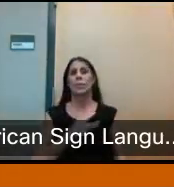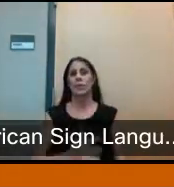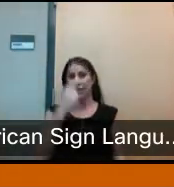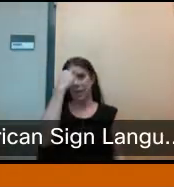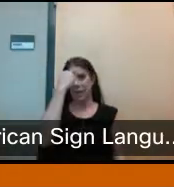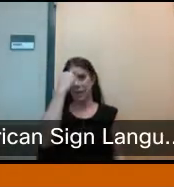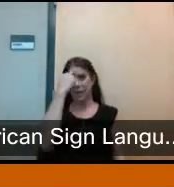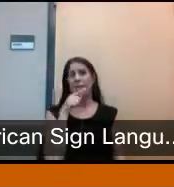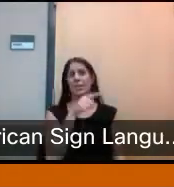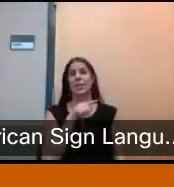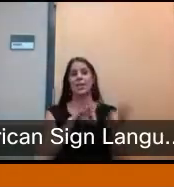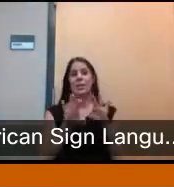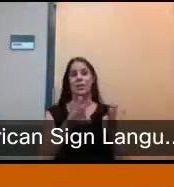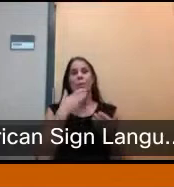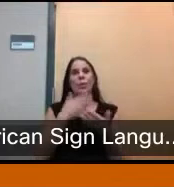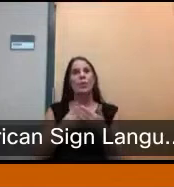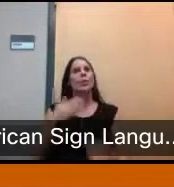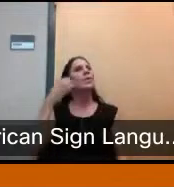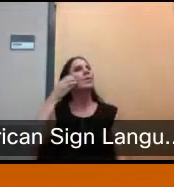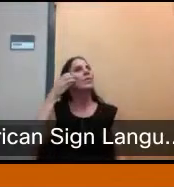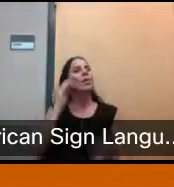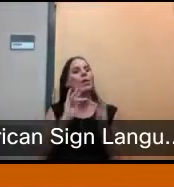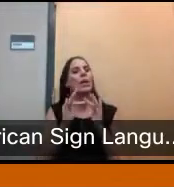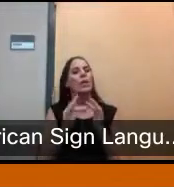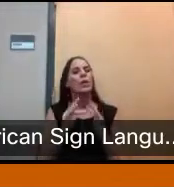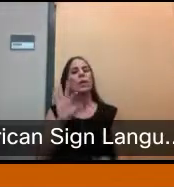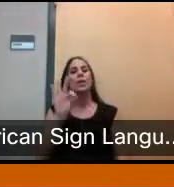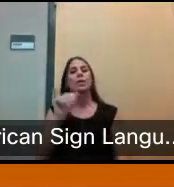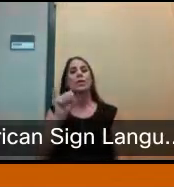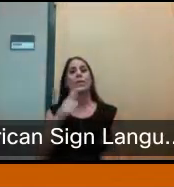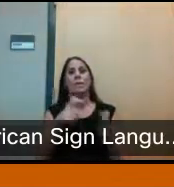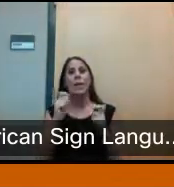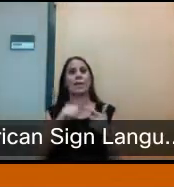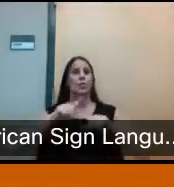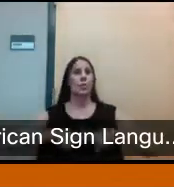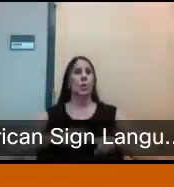they describe a good cell phone network. It's fast it's reliable. Has good coverage.